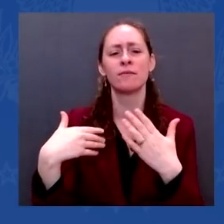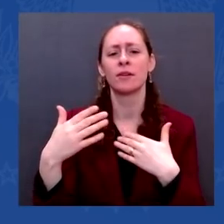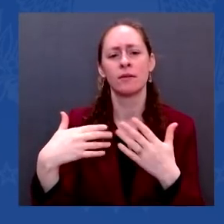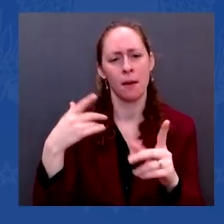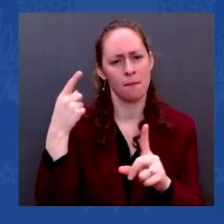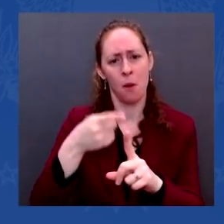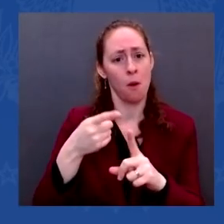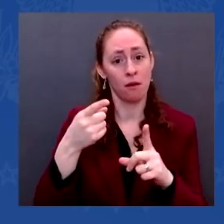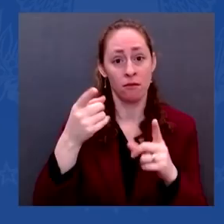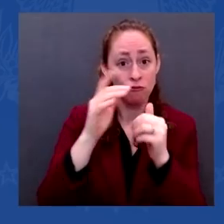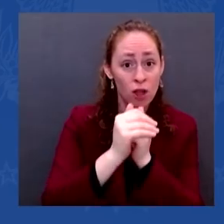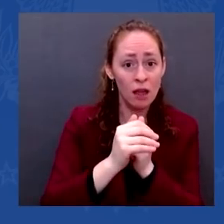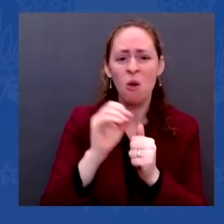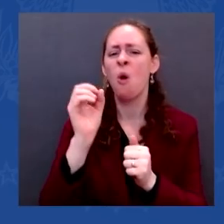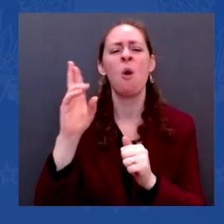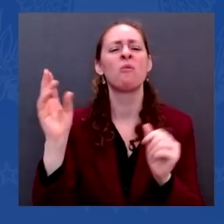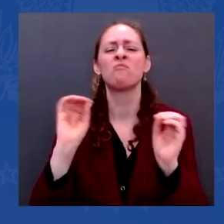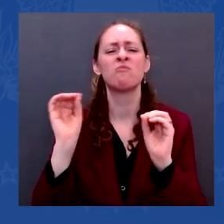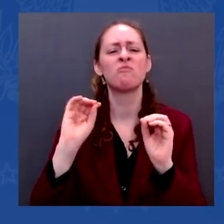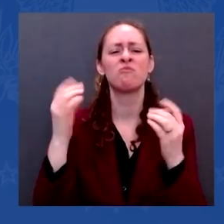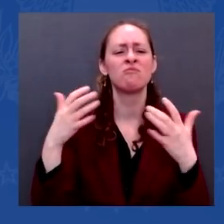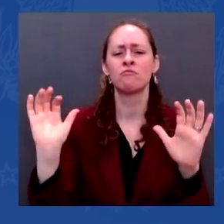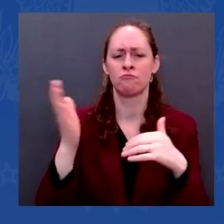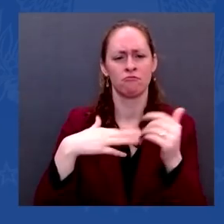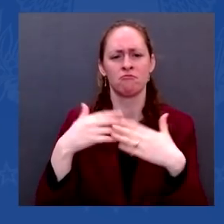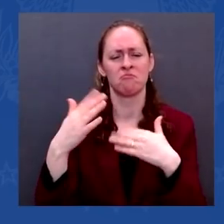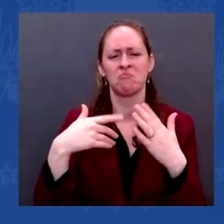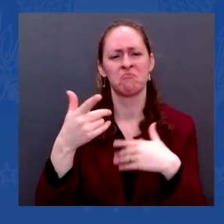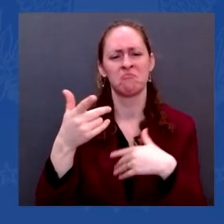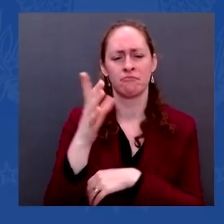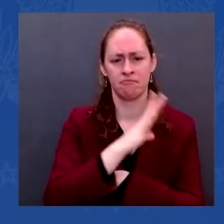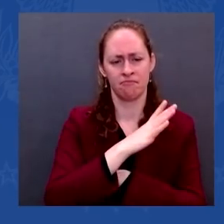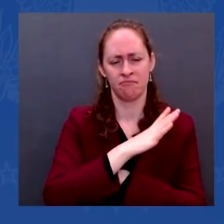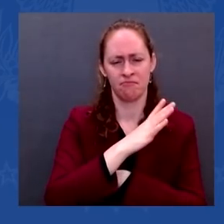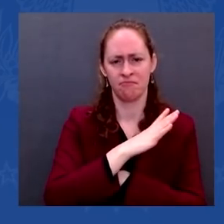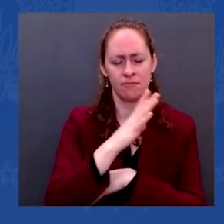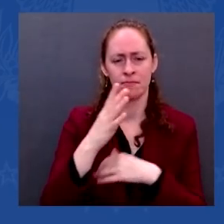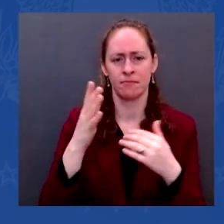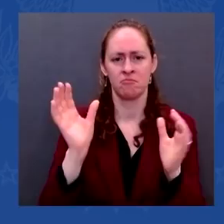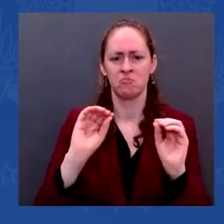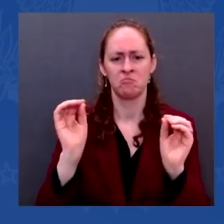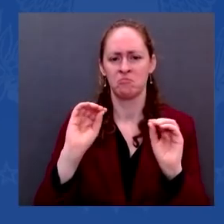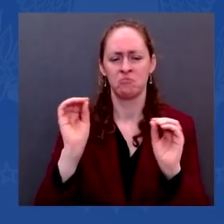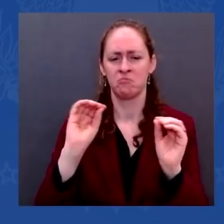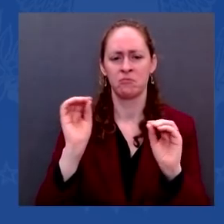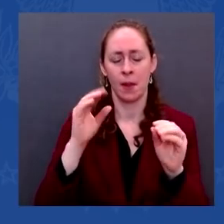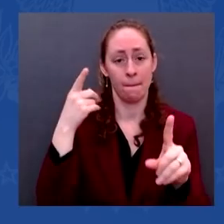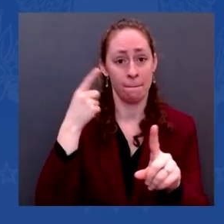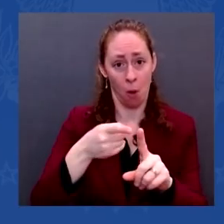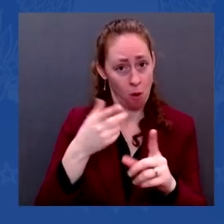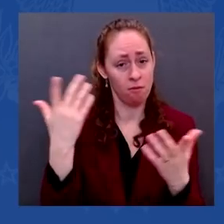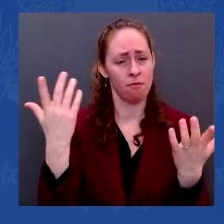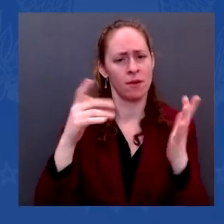they deserve to be treated equally throughout their lives. Faith in the very idea of America that can be defined,